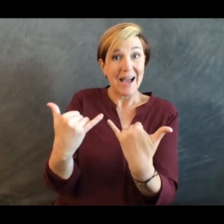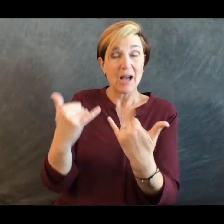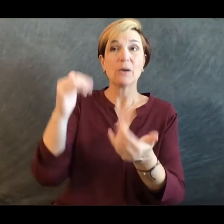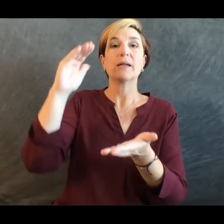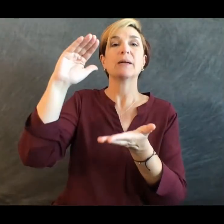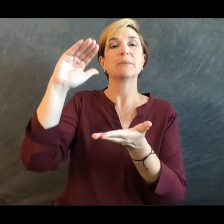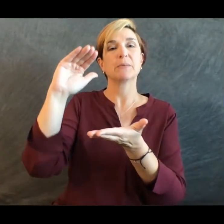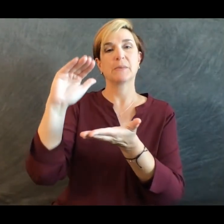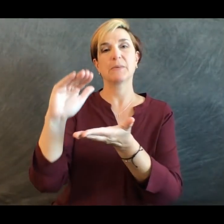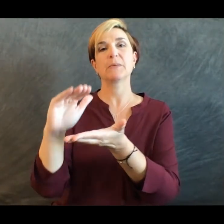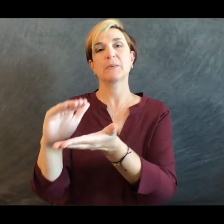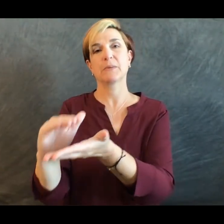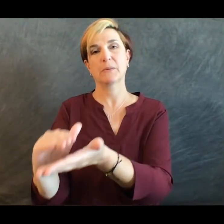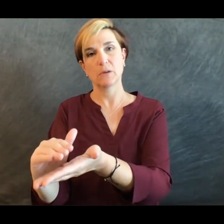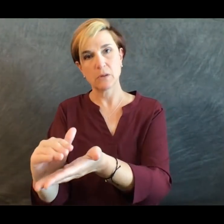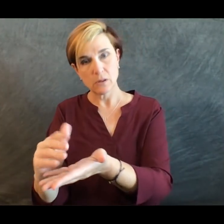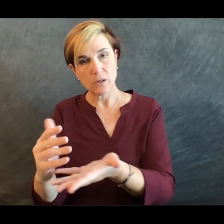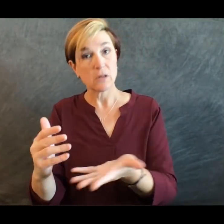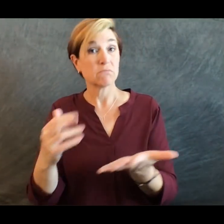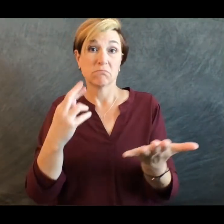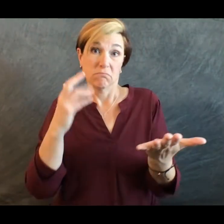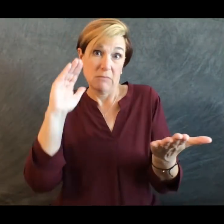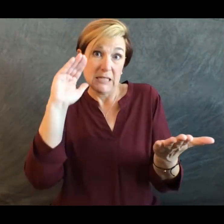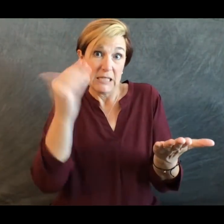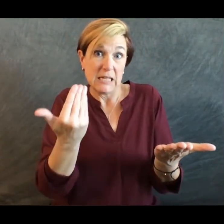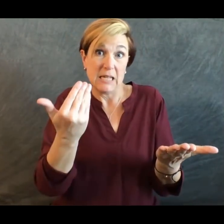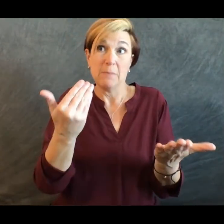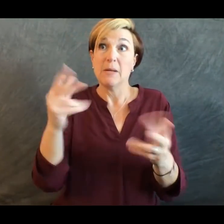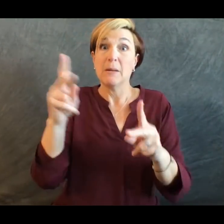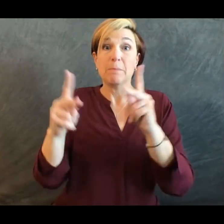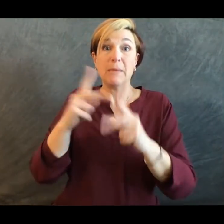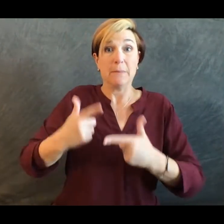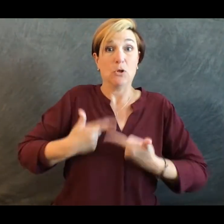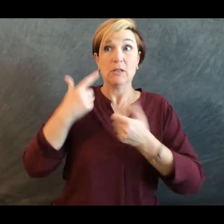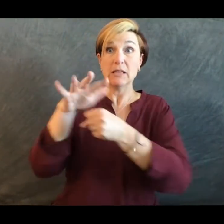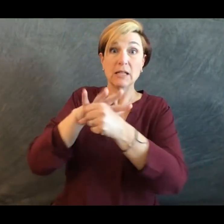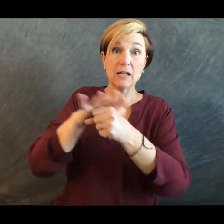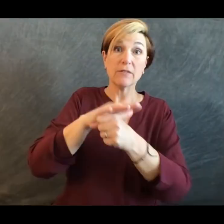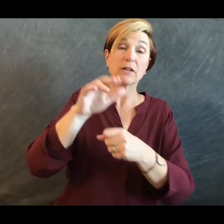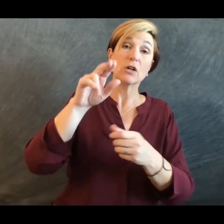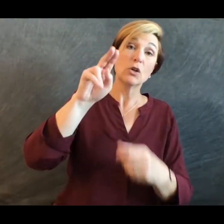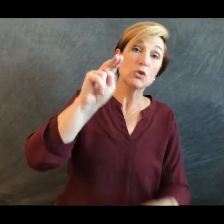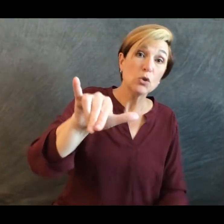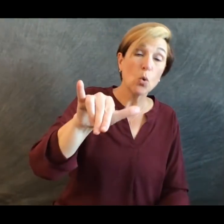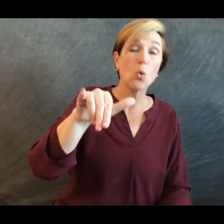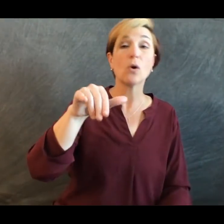the citizens of New York and New Jersey and across Connecticut and now Rhode